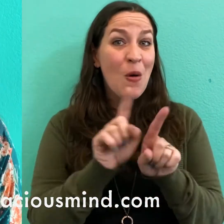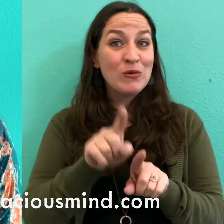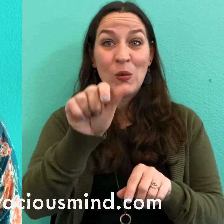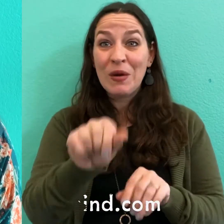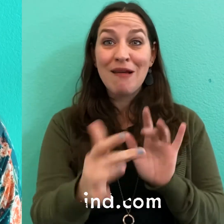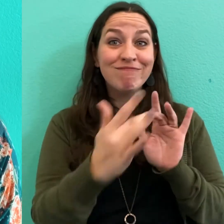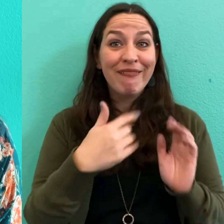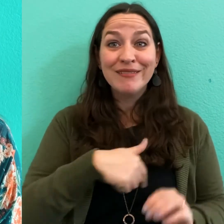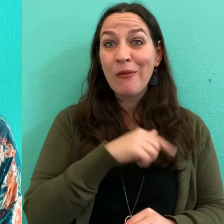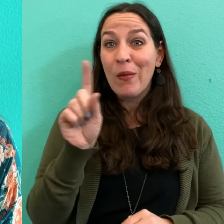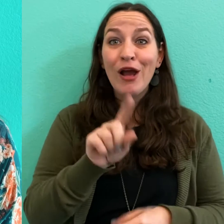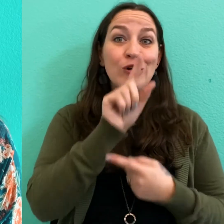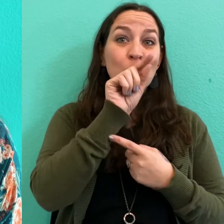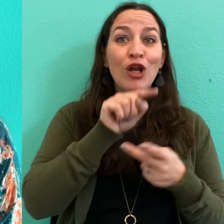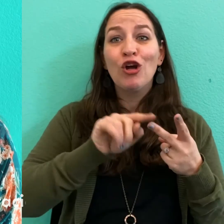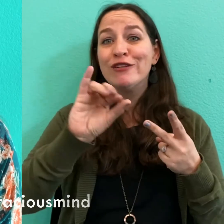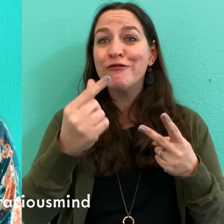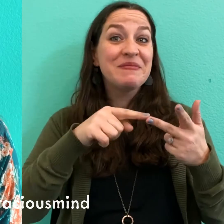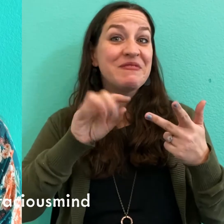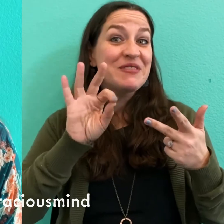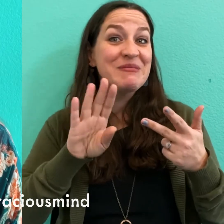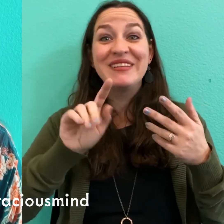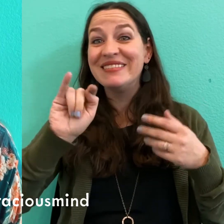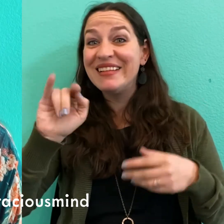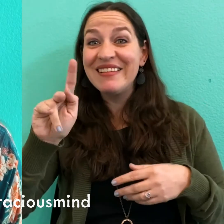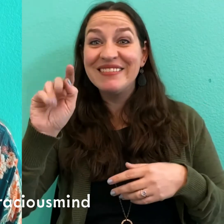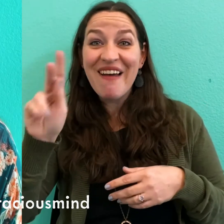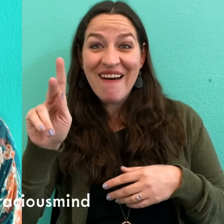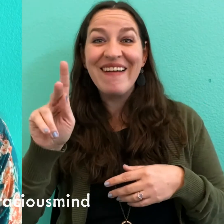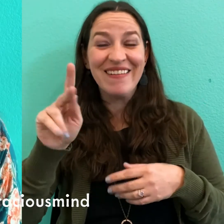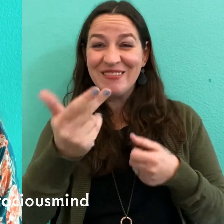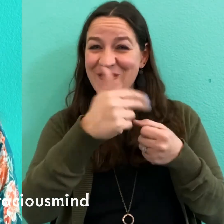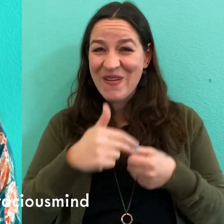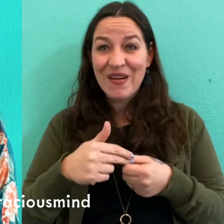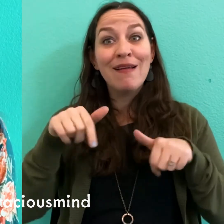You can also find us on Twitter, on Instagram, and on Tick Tock and please here on YouTube,